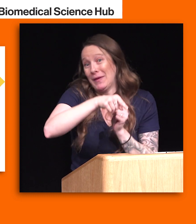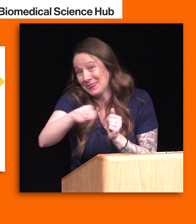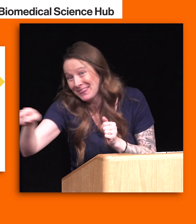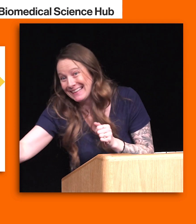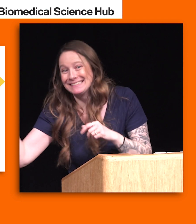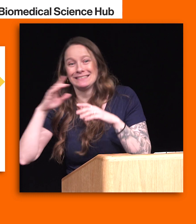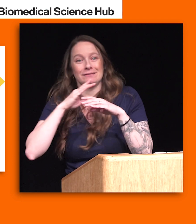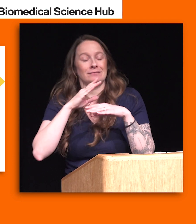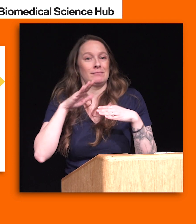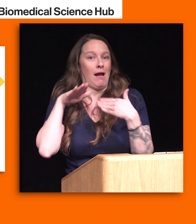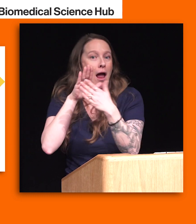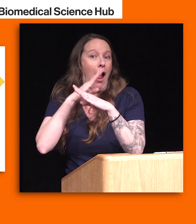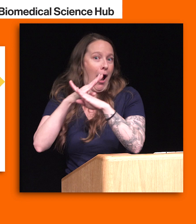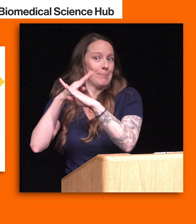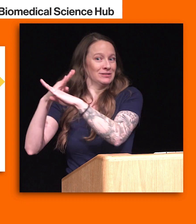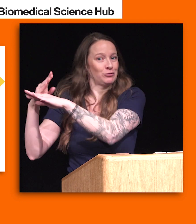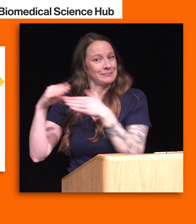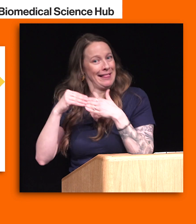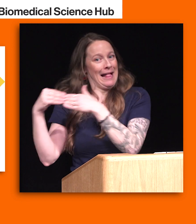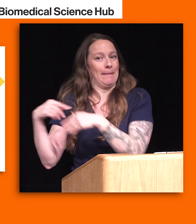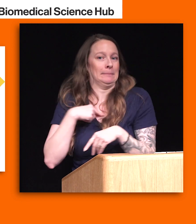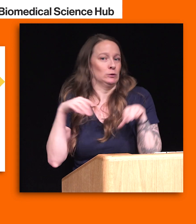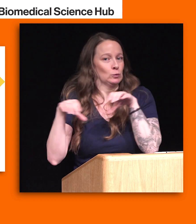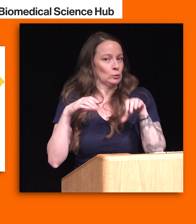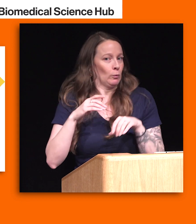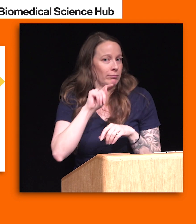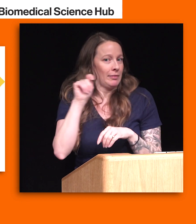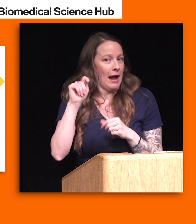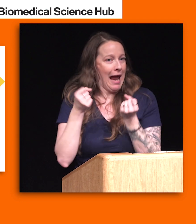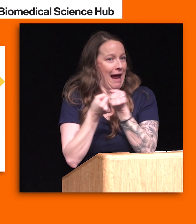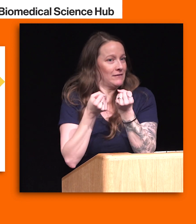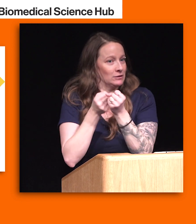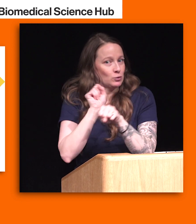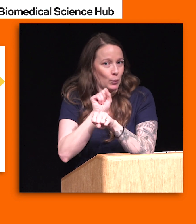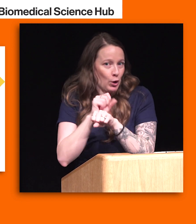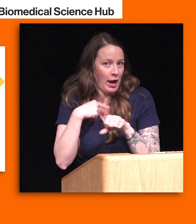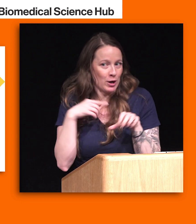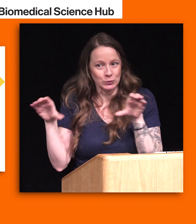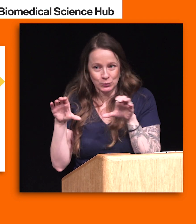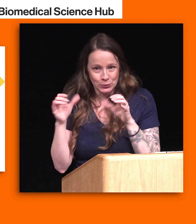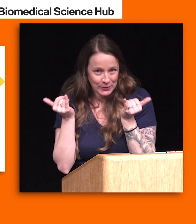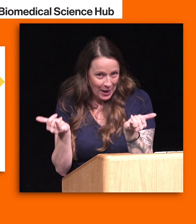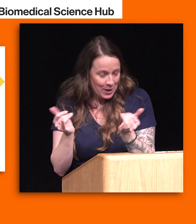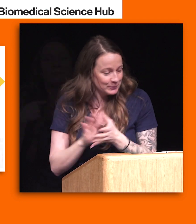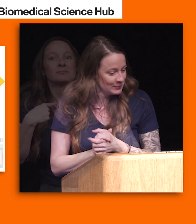and how those obstacles led me to do the advocacy work that I do today.